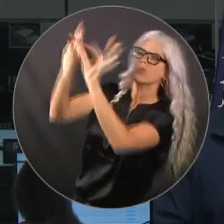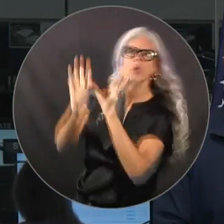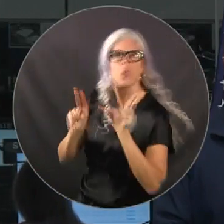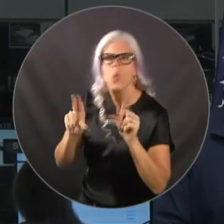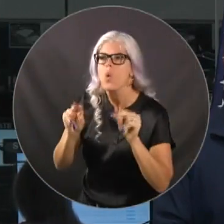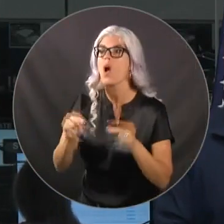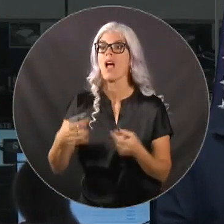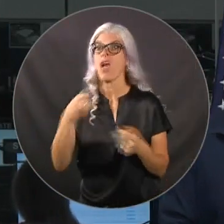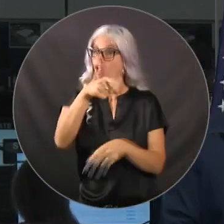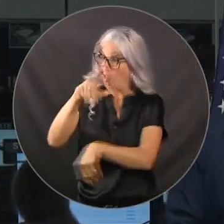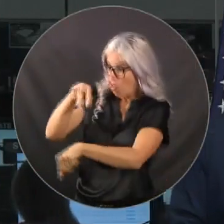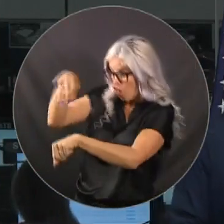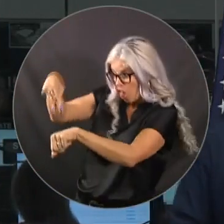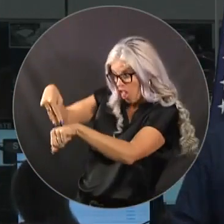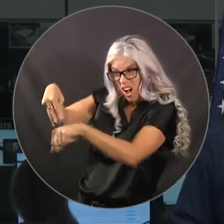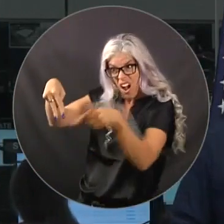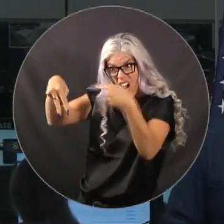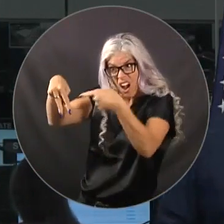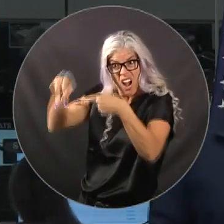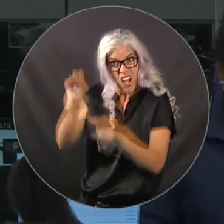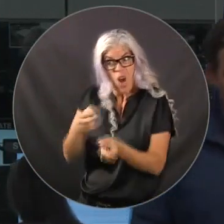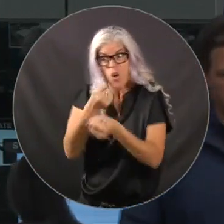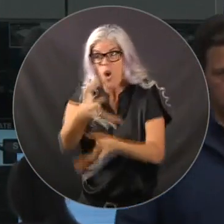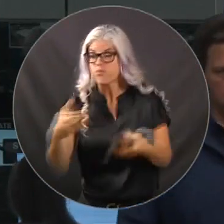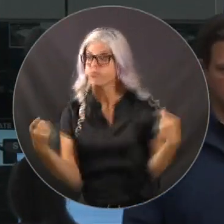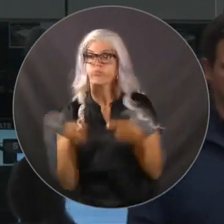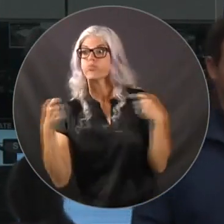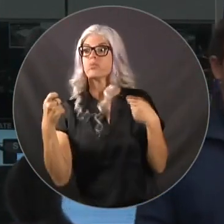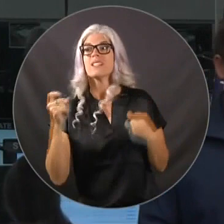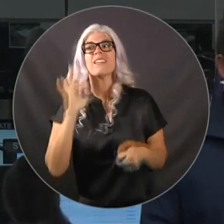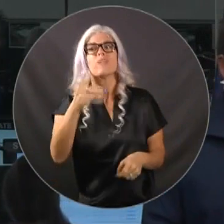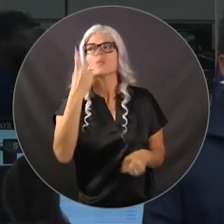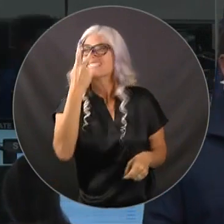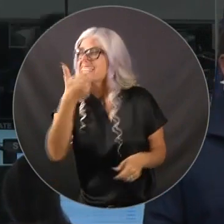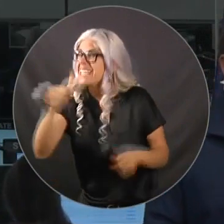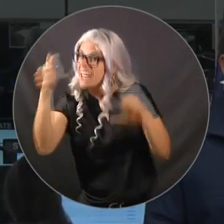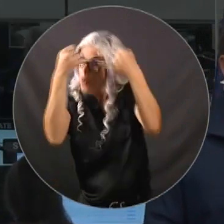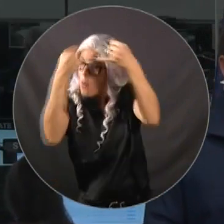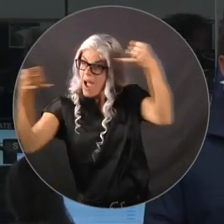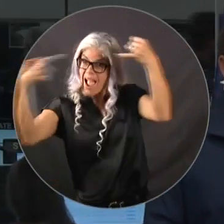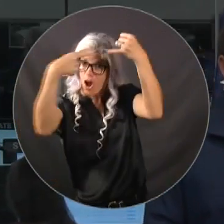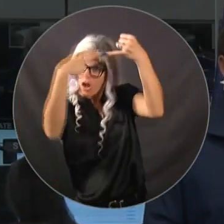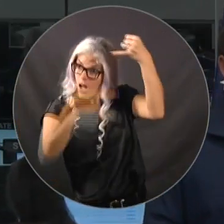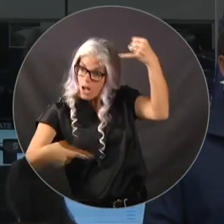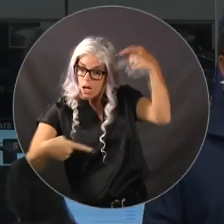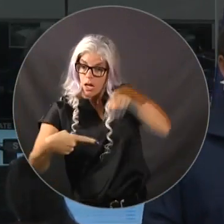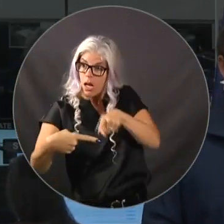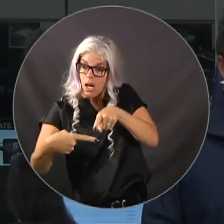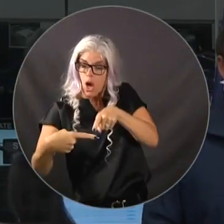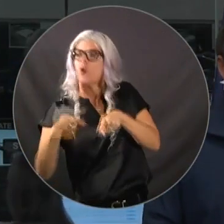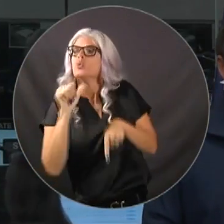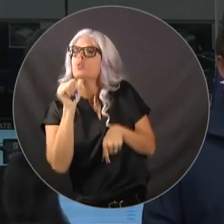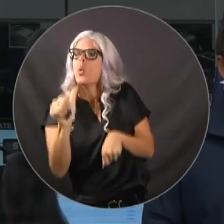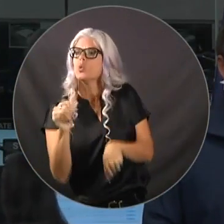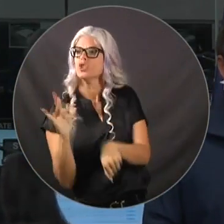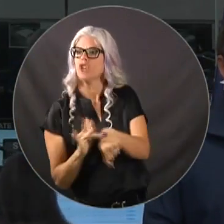If you see exposed fiber wires for that matter, do